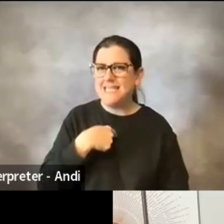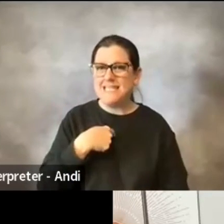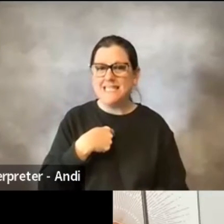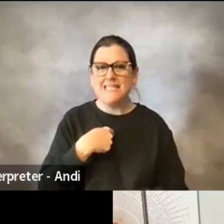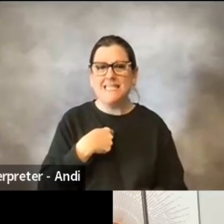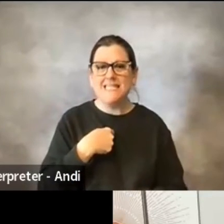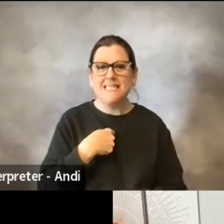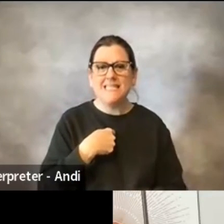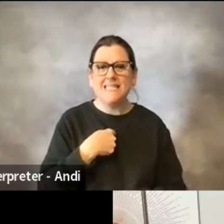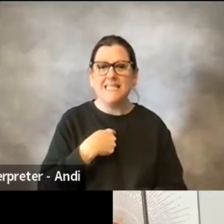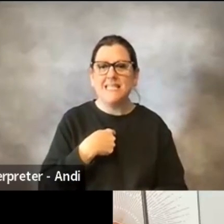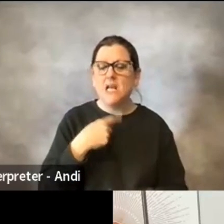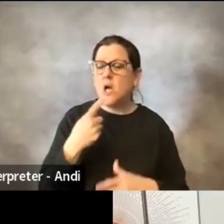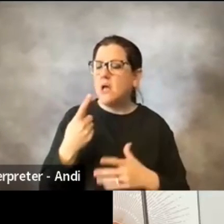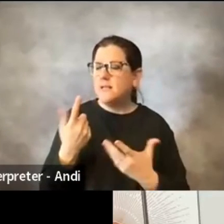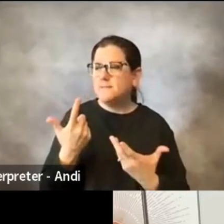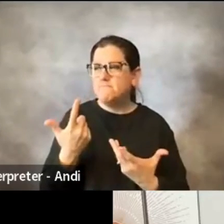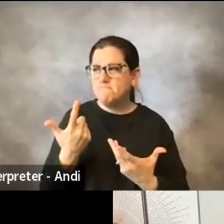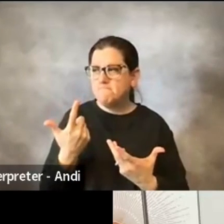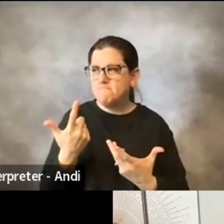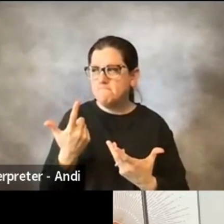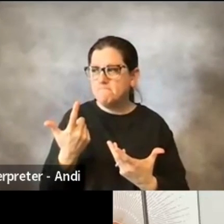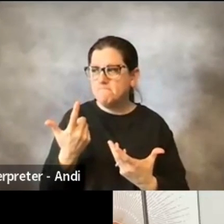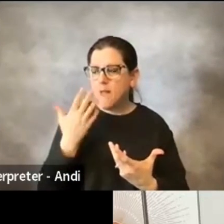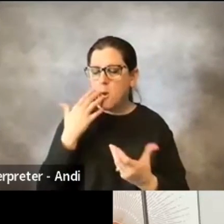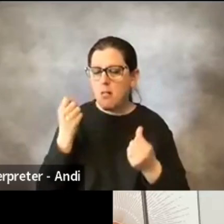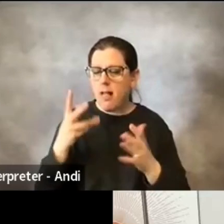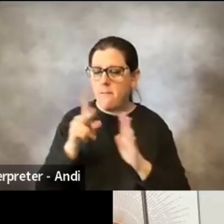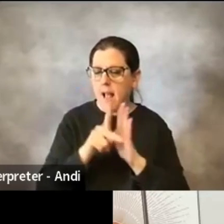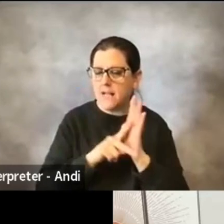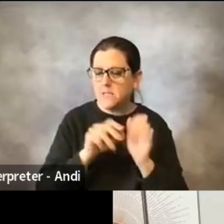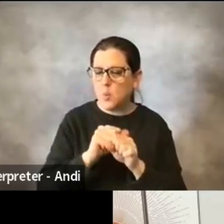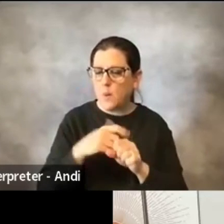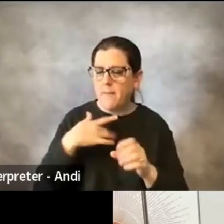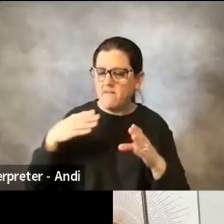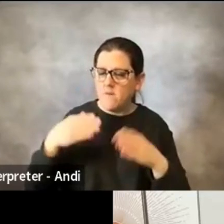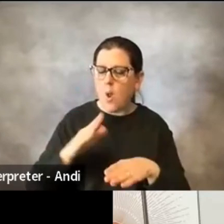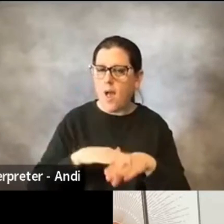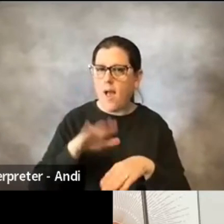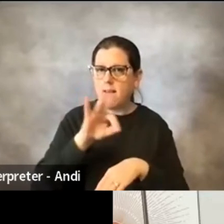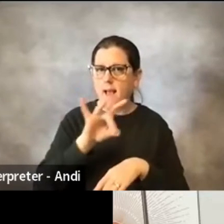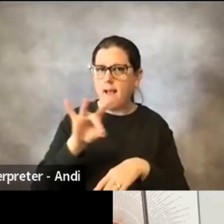What can states do? I mean, I know a lot of the policy work is focused on the 988 system and